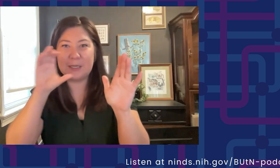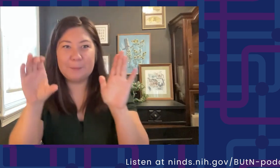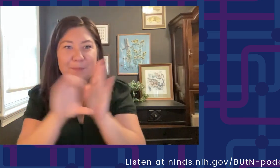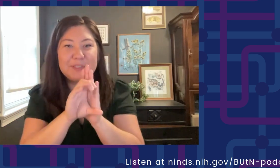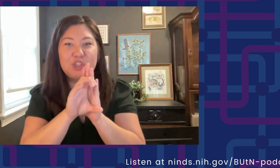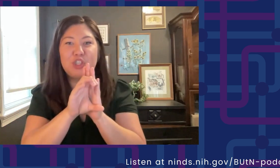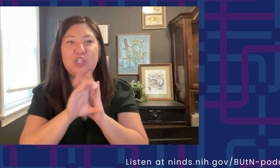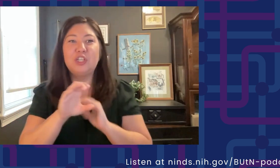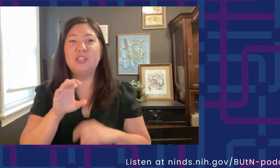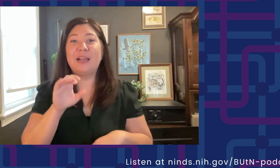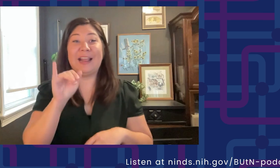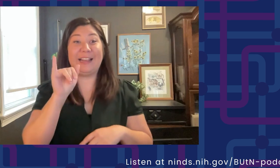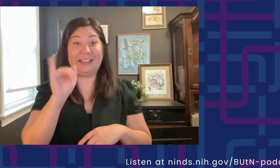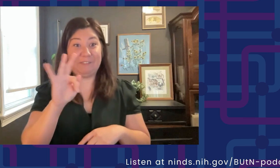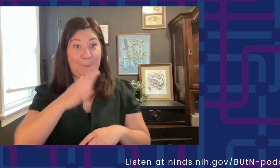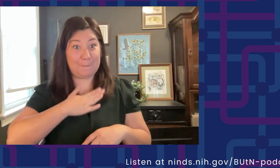Why are we doing this? What is the big picture?